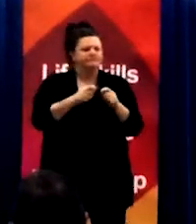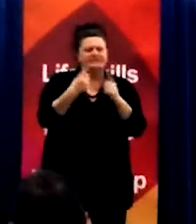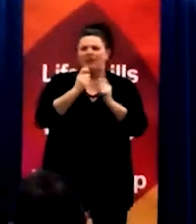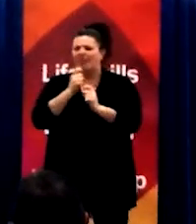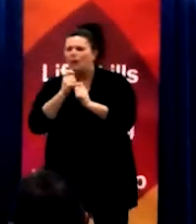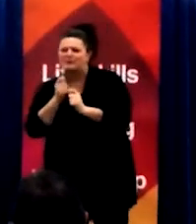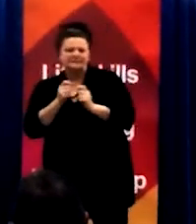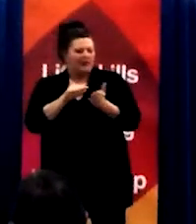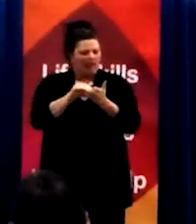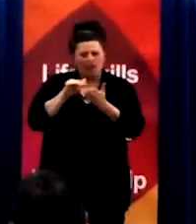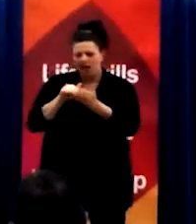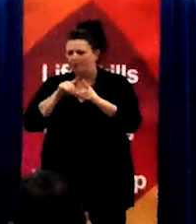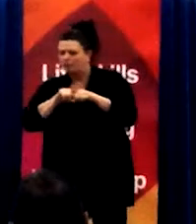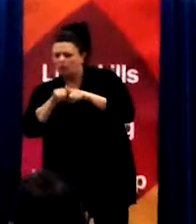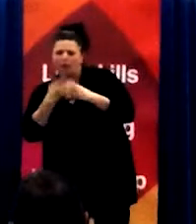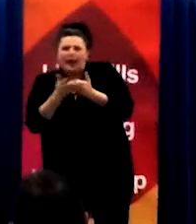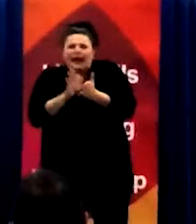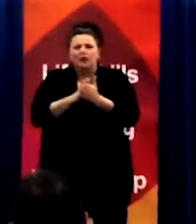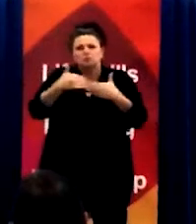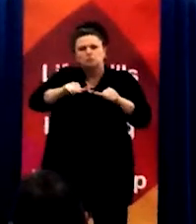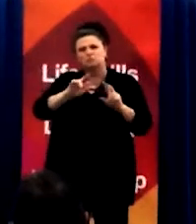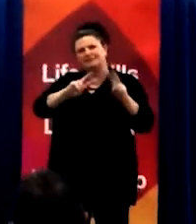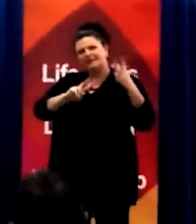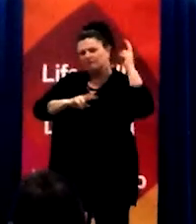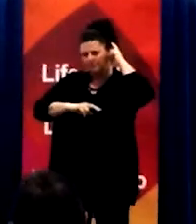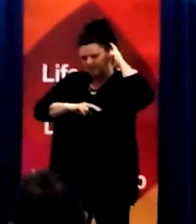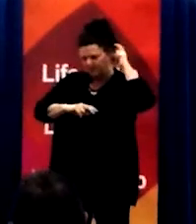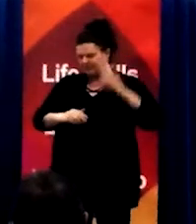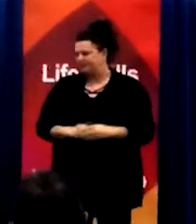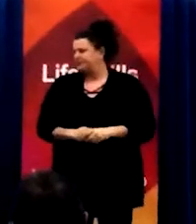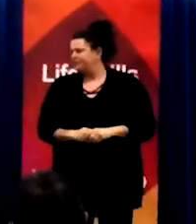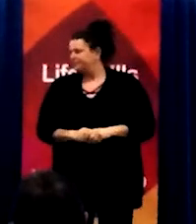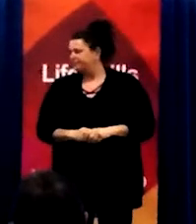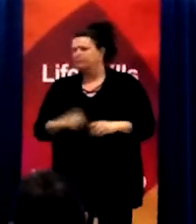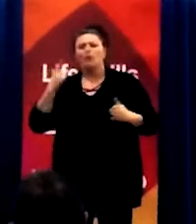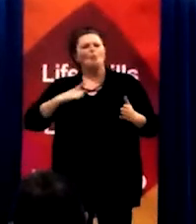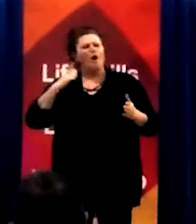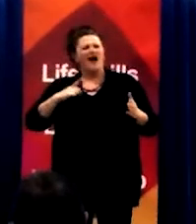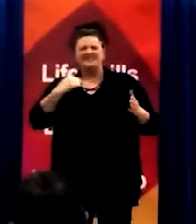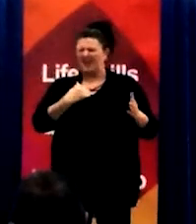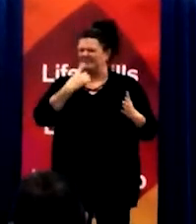to listen with the second cochlear. Why did I say that Ear Science ruined it?